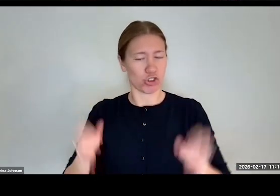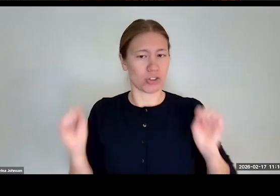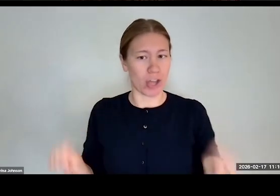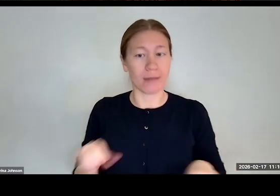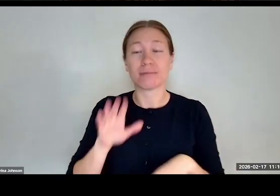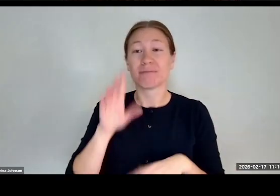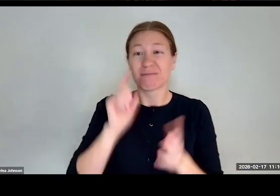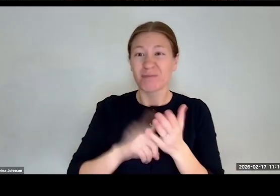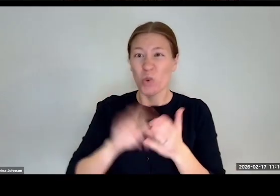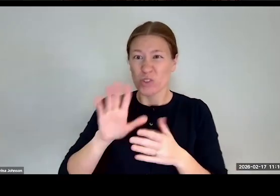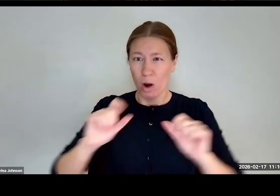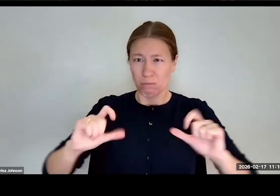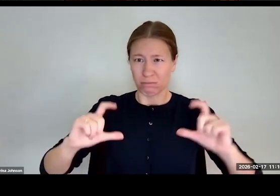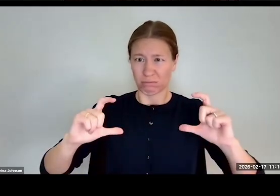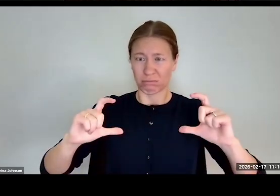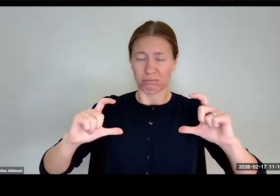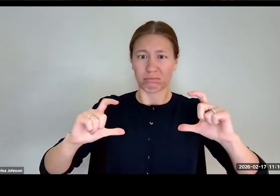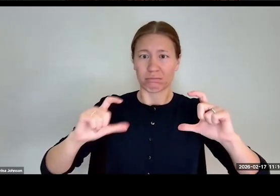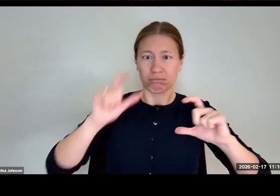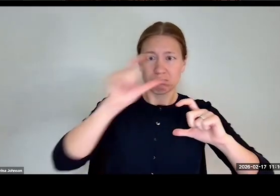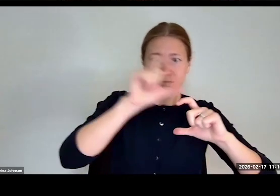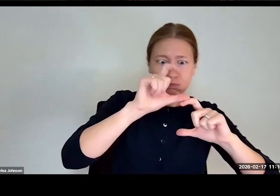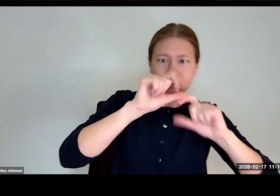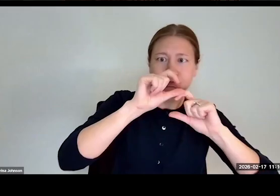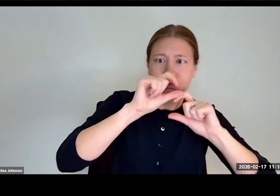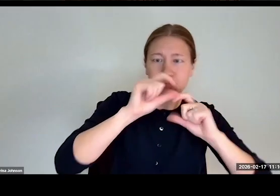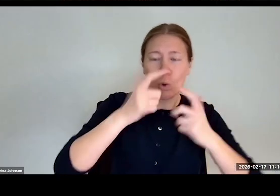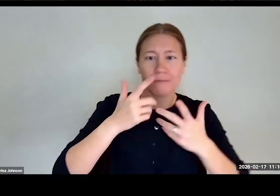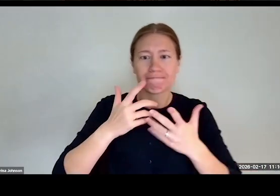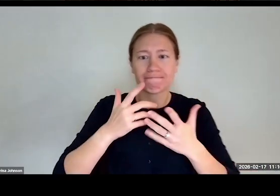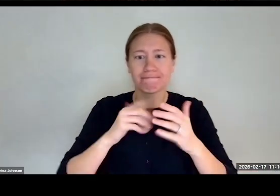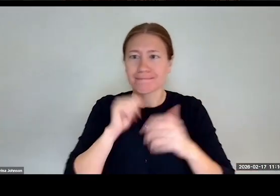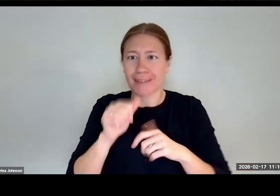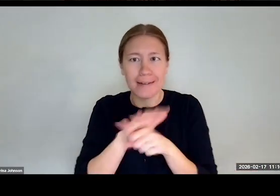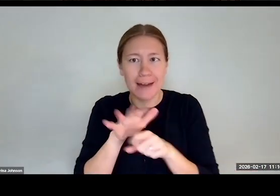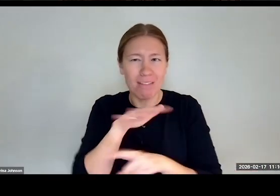to butt right up against each other, you've probably got a problem and things are probably getting a little bit too crowded